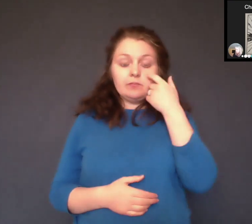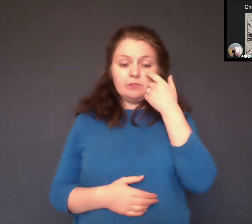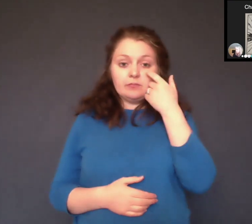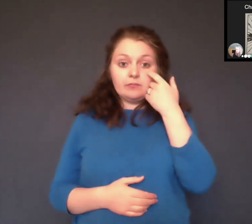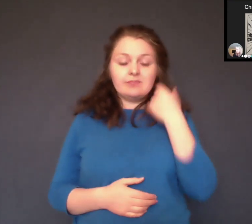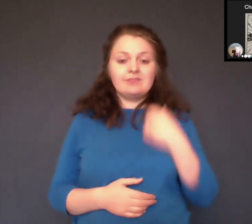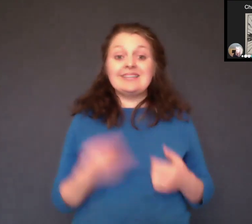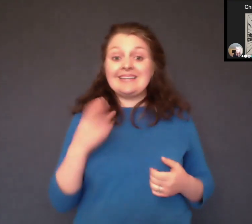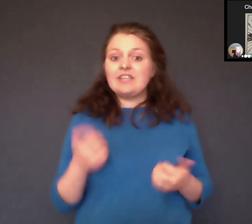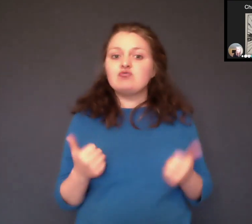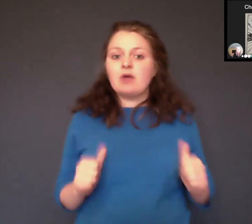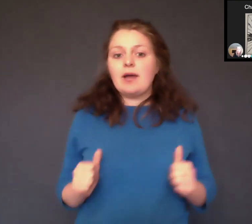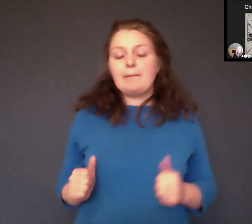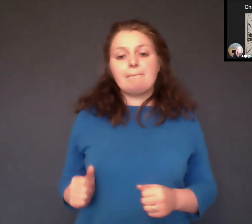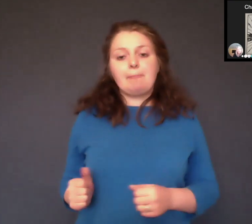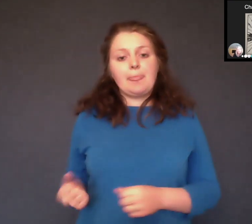he dared but not in the way the house had planned